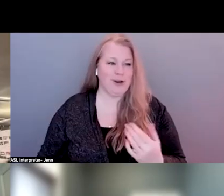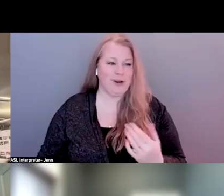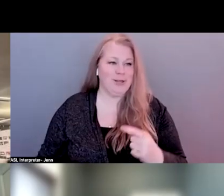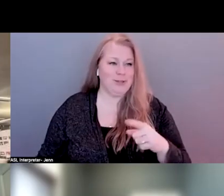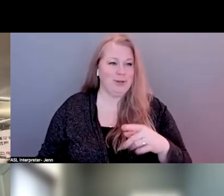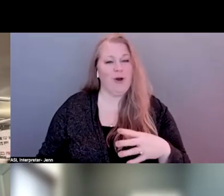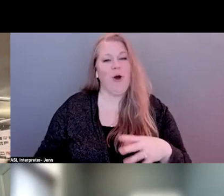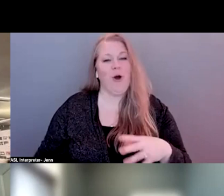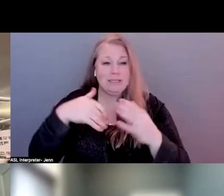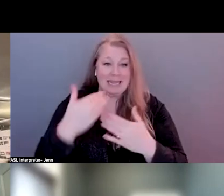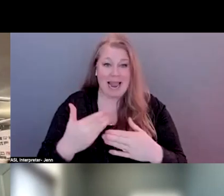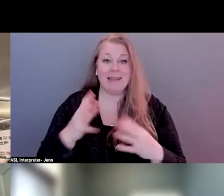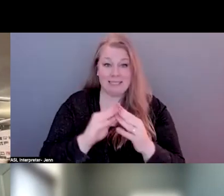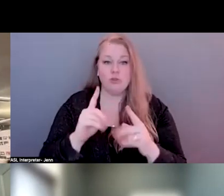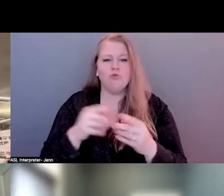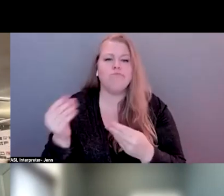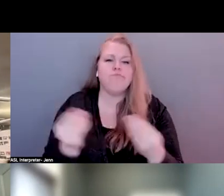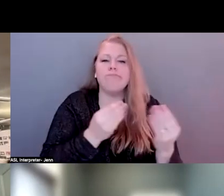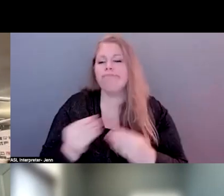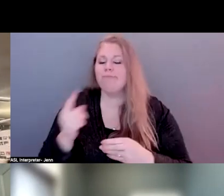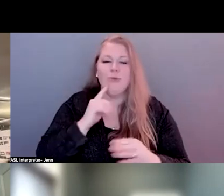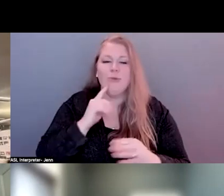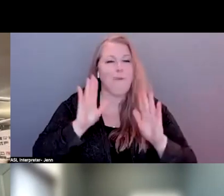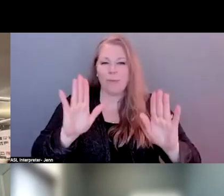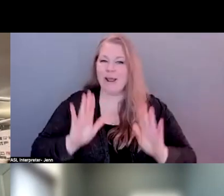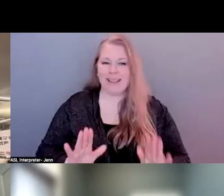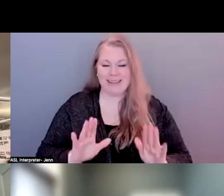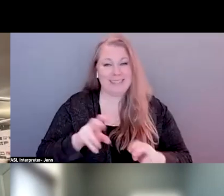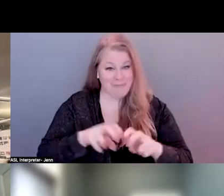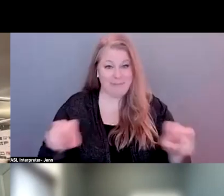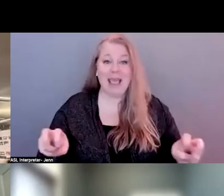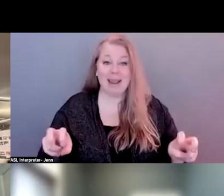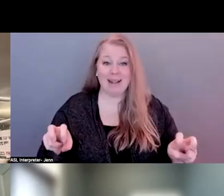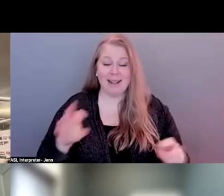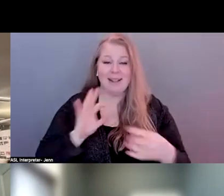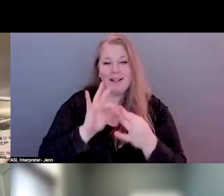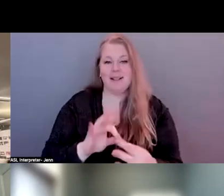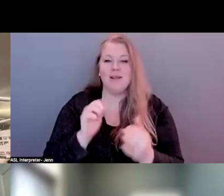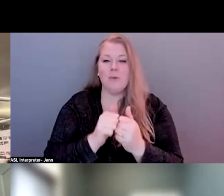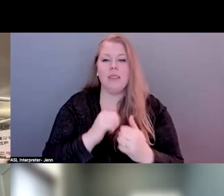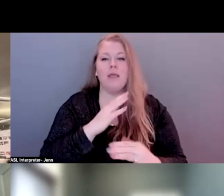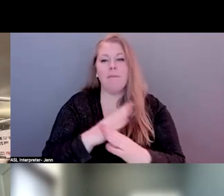session and facilitate an absolutely brilliant panel around the barriers and the challenges,